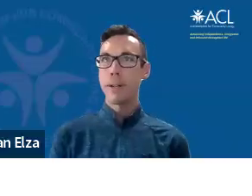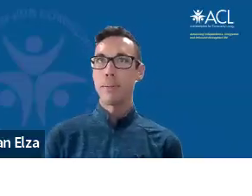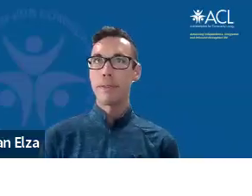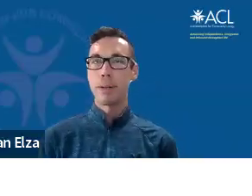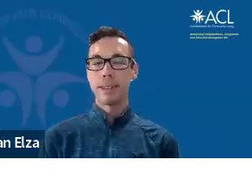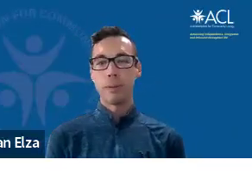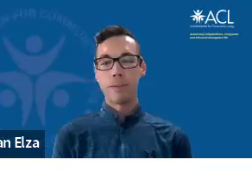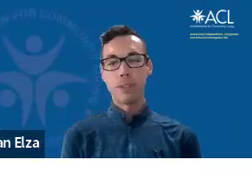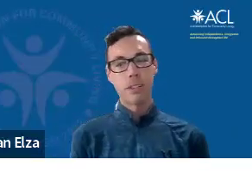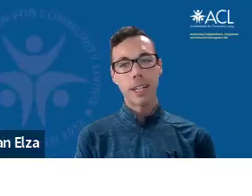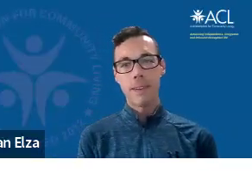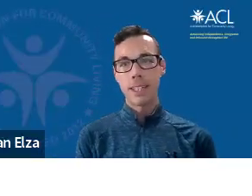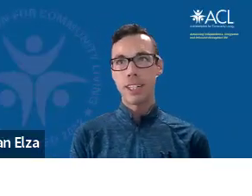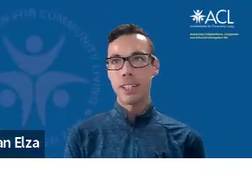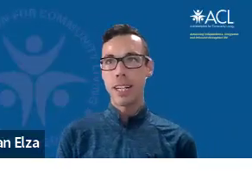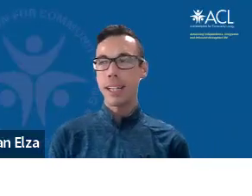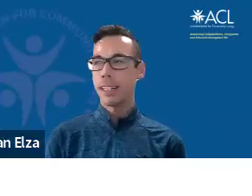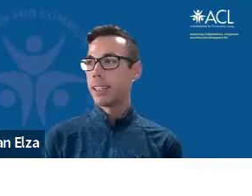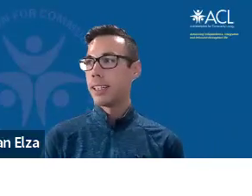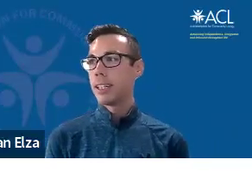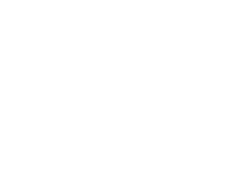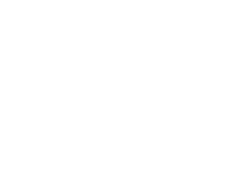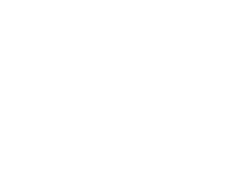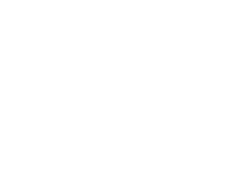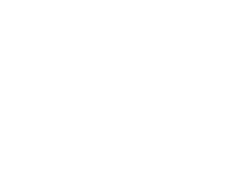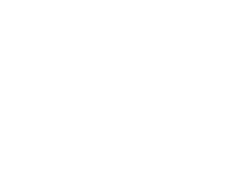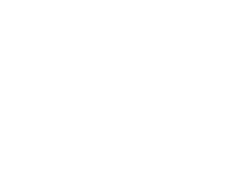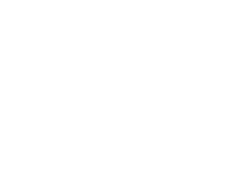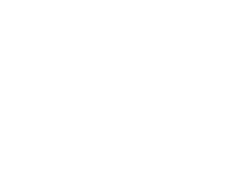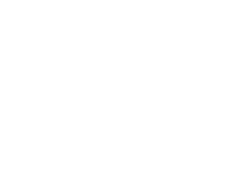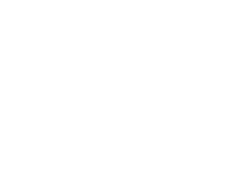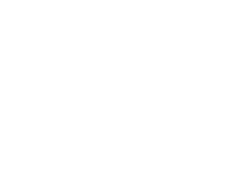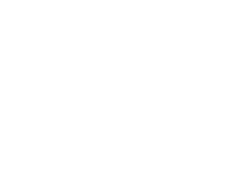Hi, and welcome everyone. We have a really great conversation today. Looking forward to